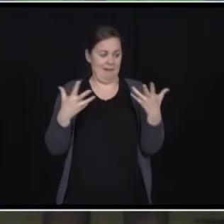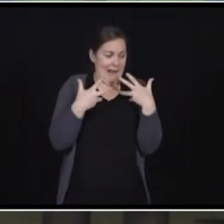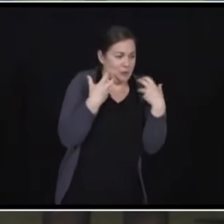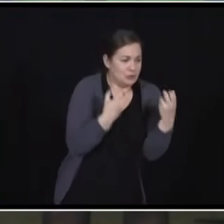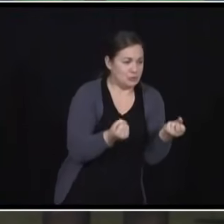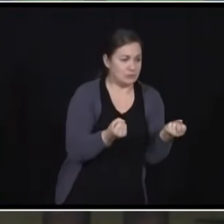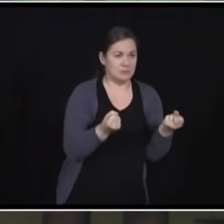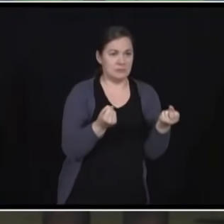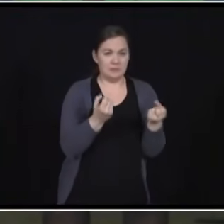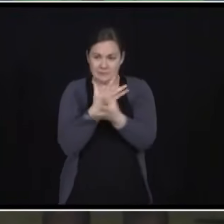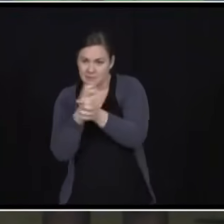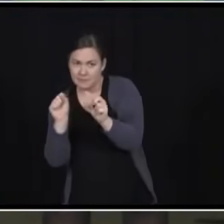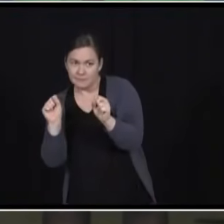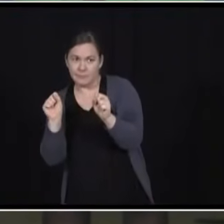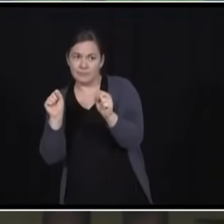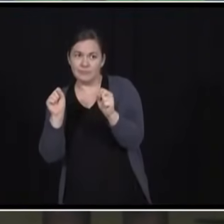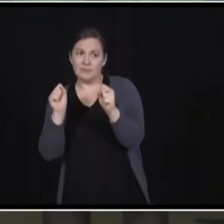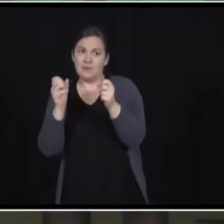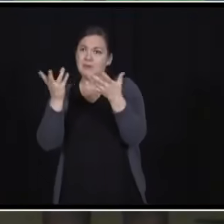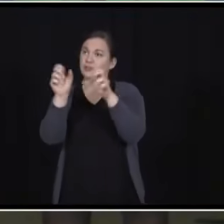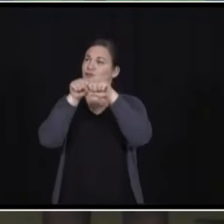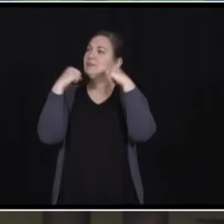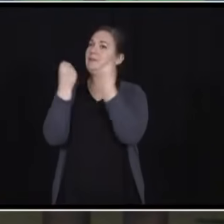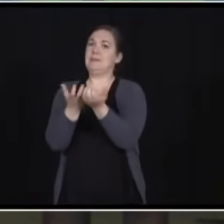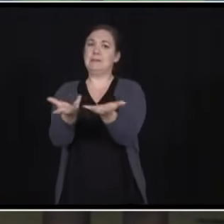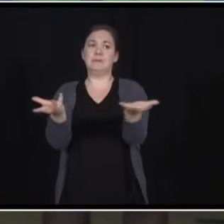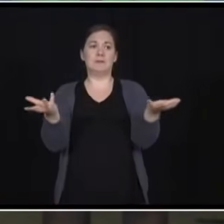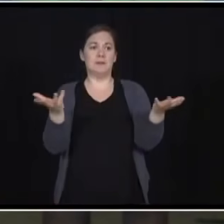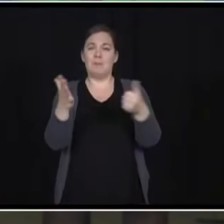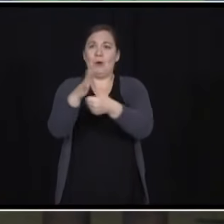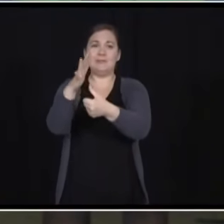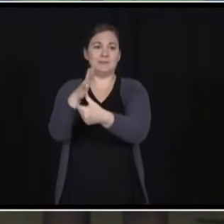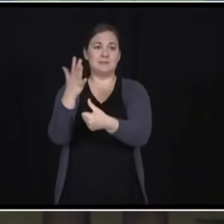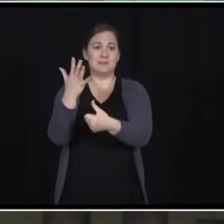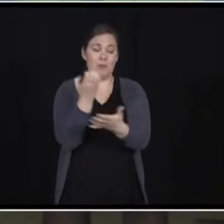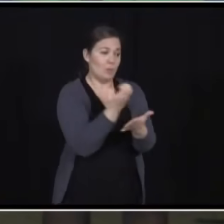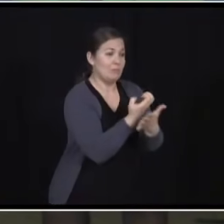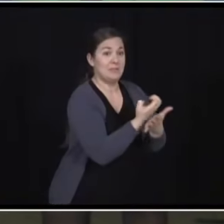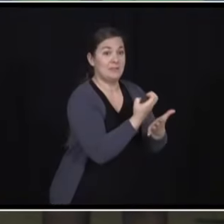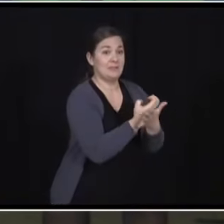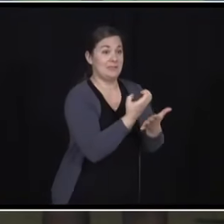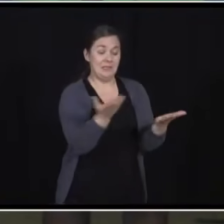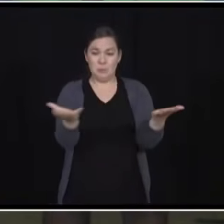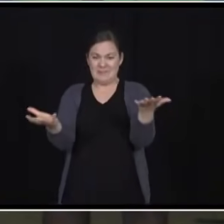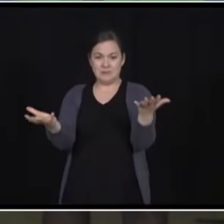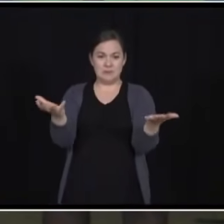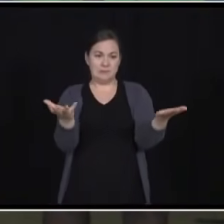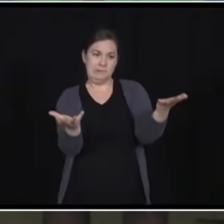Rob, or anyone's fault, it's tough. It's tough to balance the health and the well-being of the society, that is the